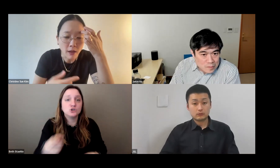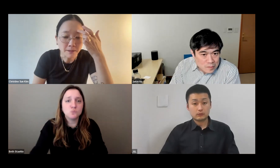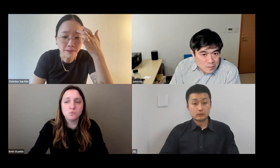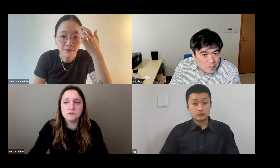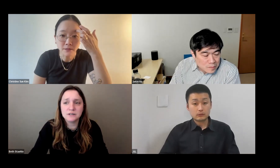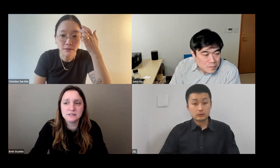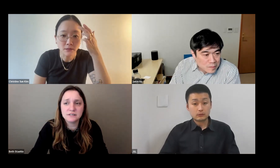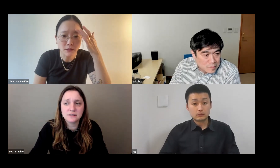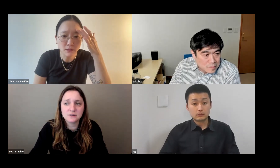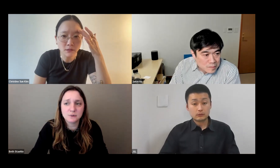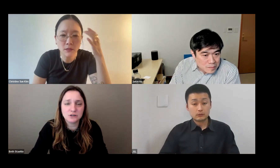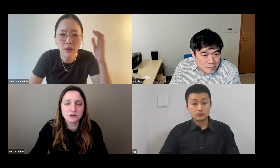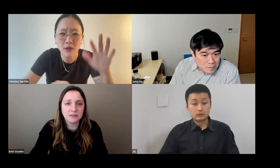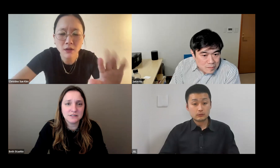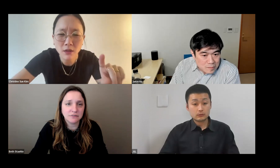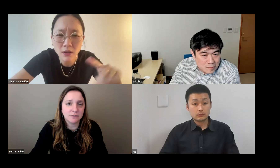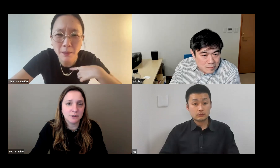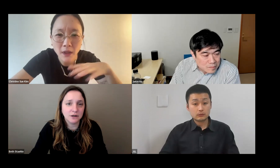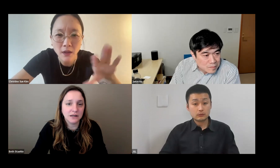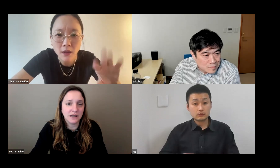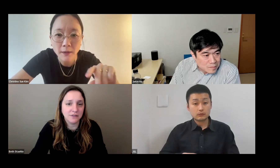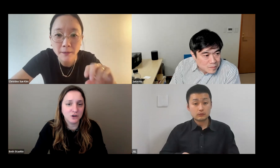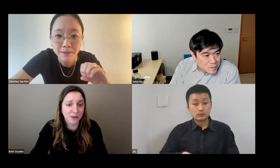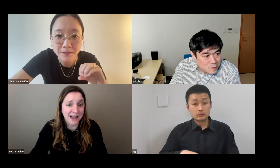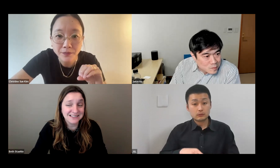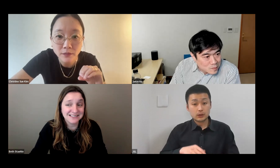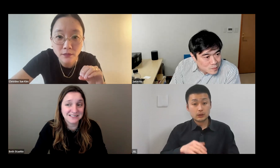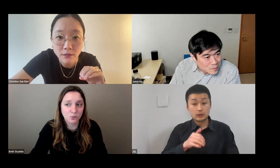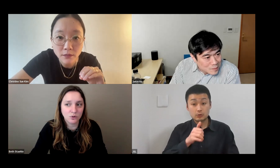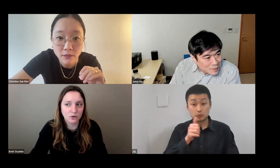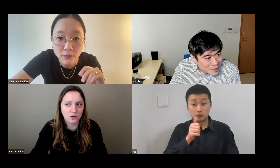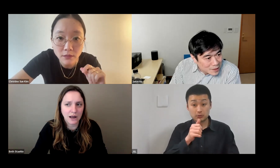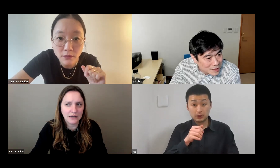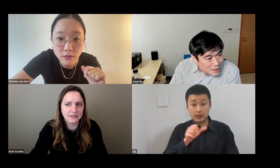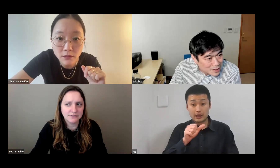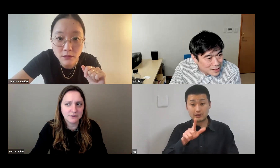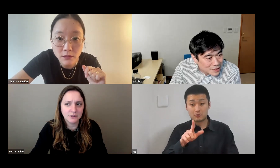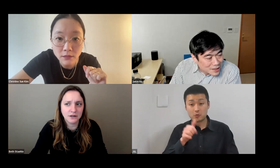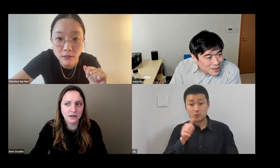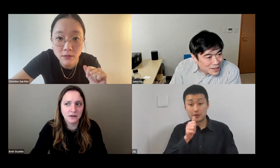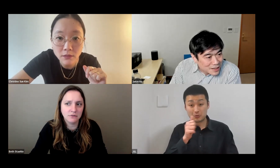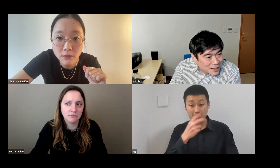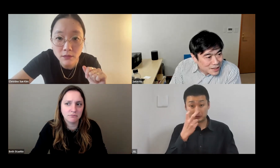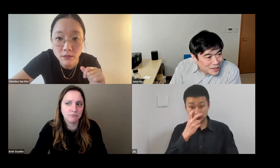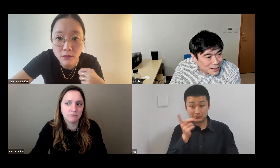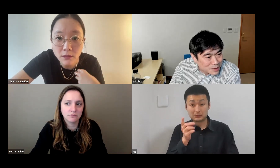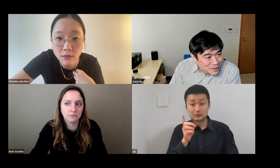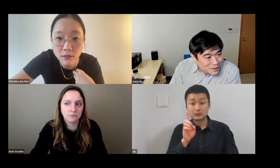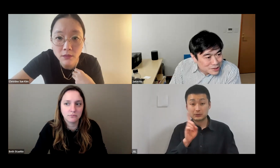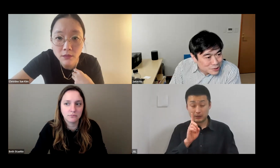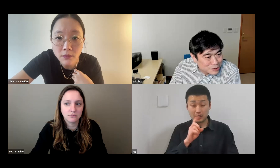Does this question mean the deaf community in the US or any deaf community? Not sure.